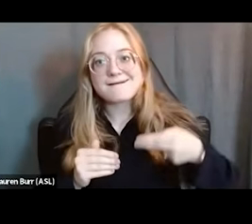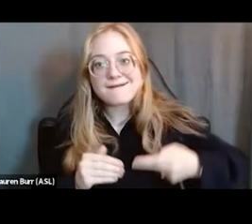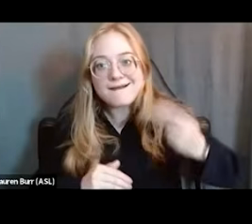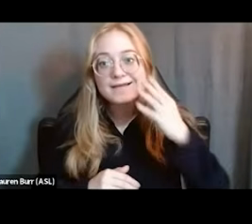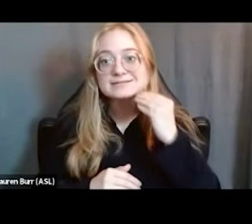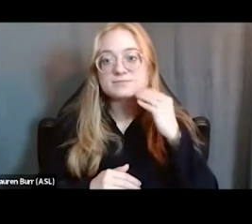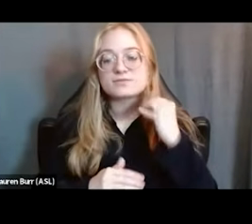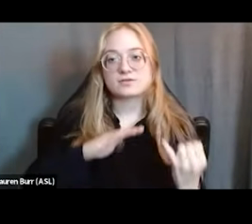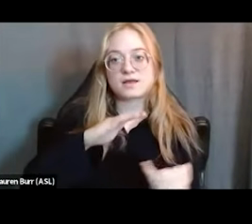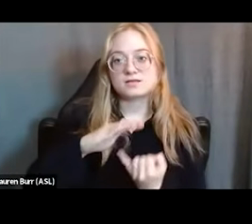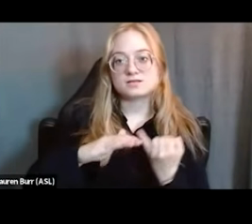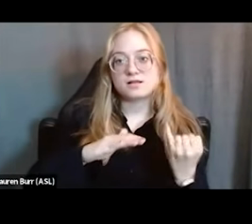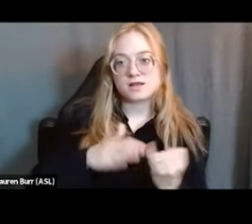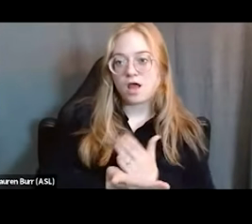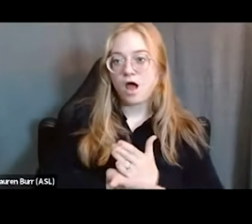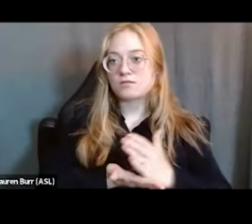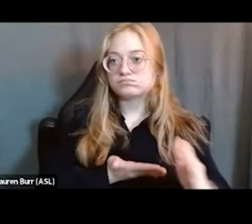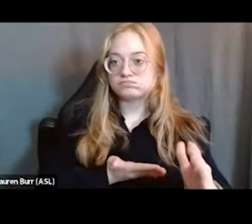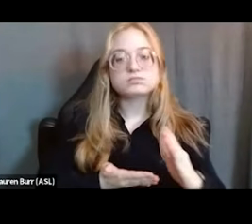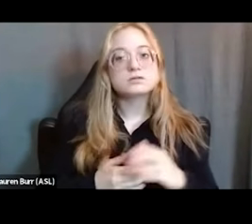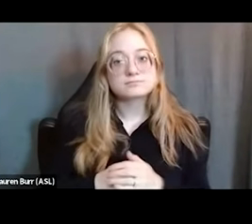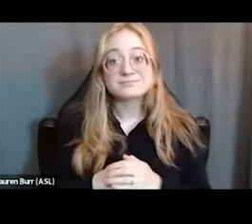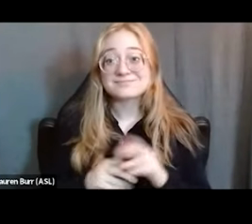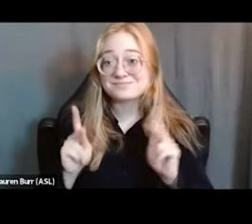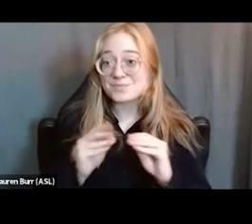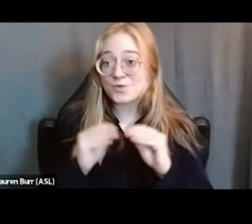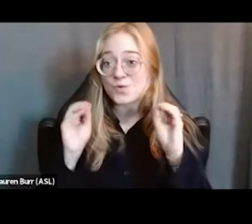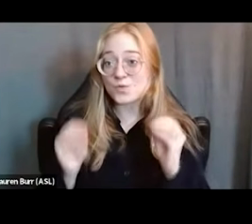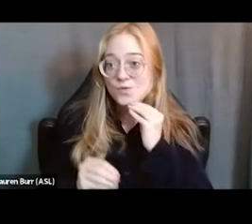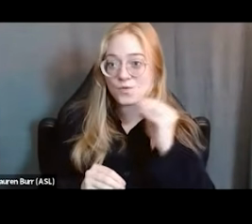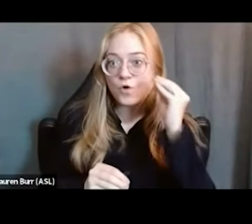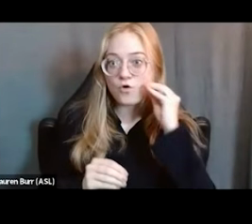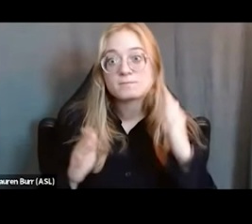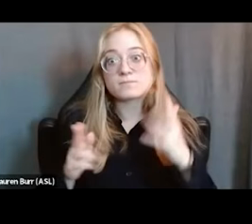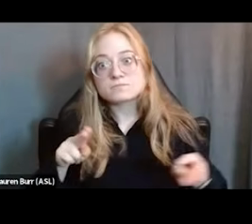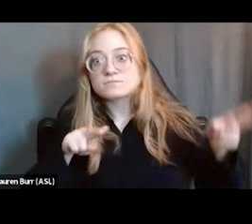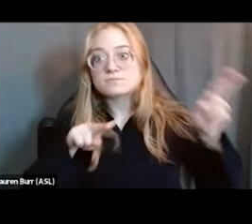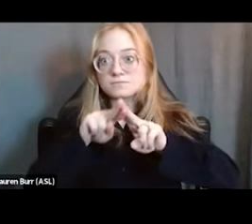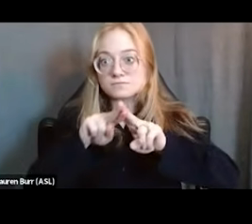are even more likely to experience isolation and community isolation. This is not uncommon